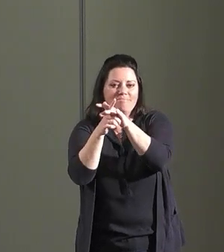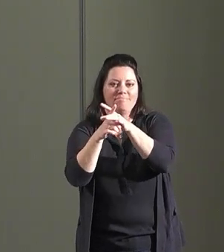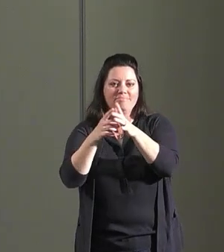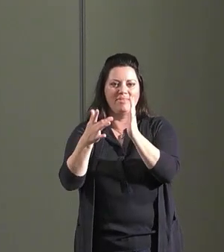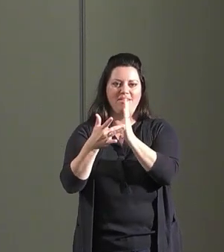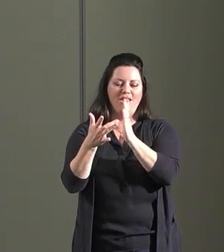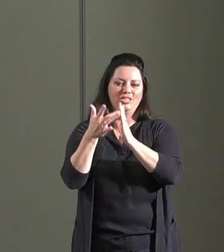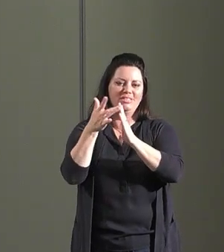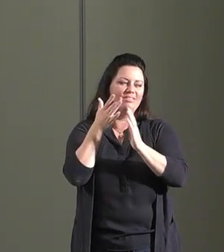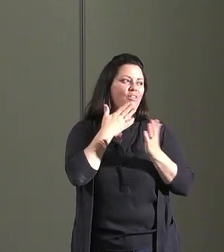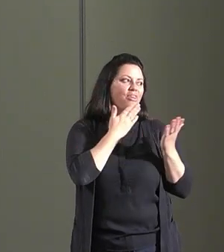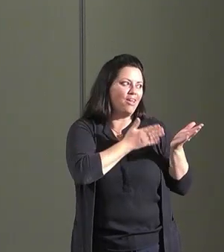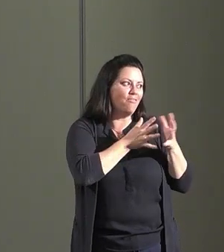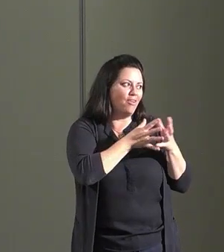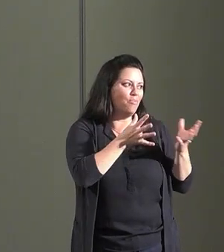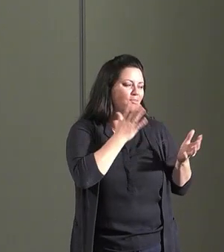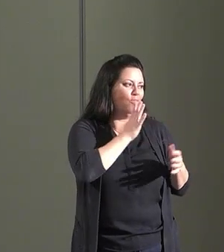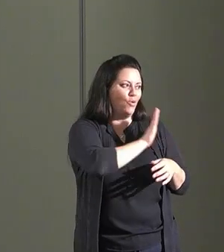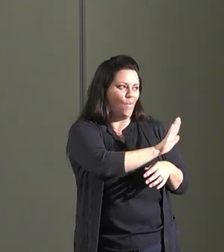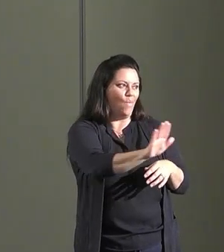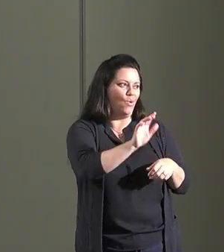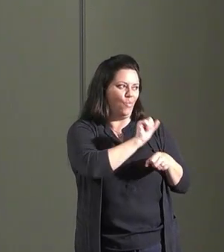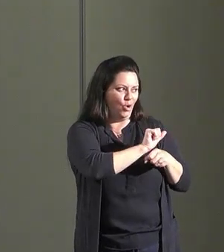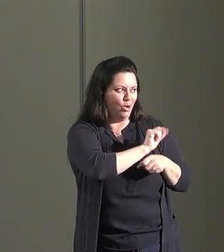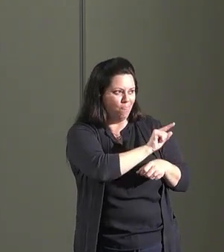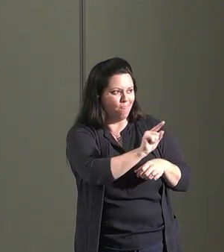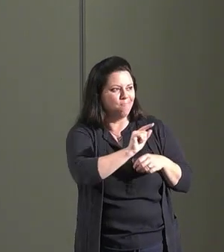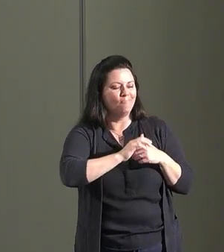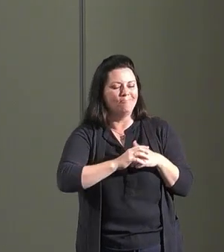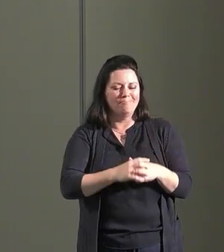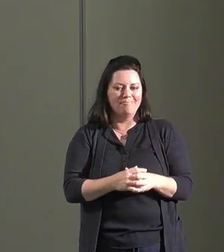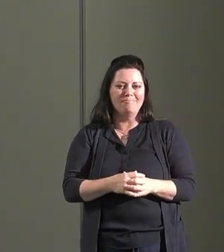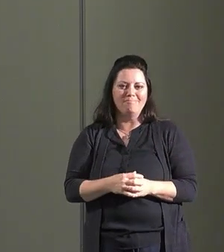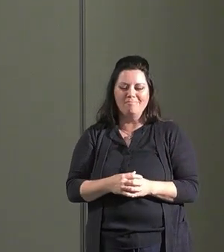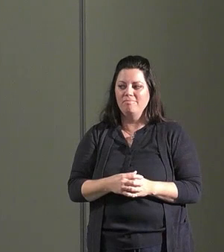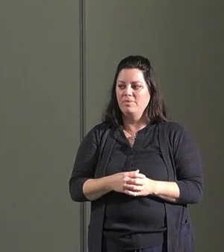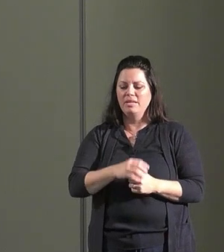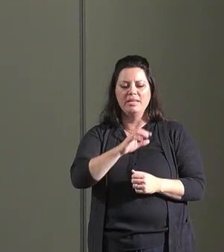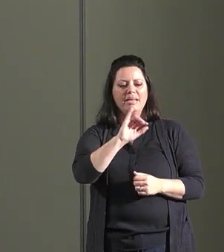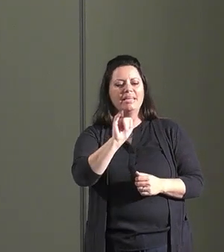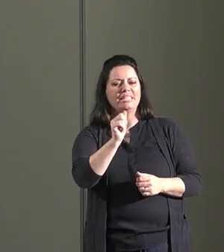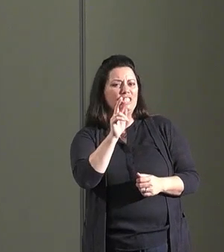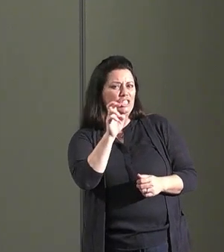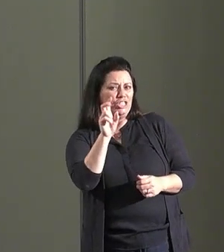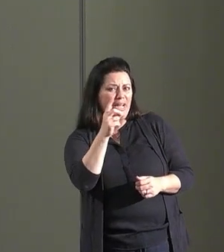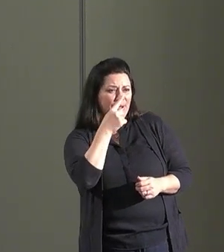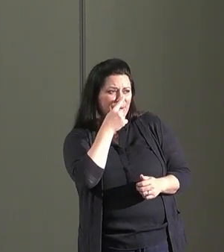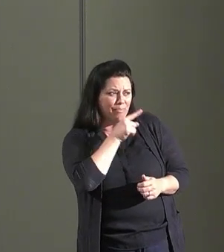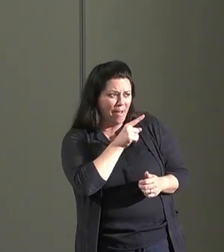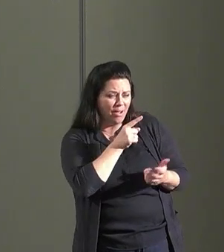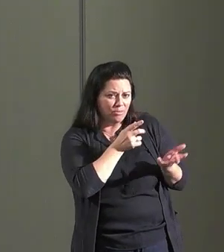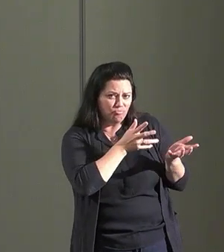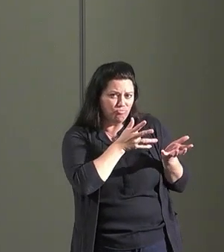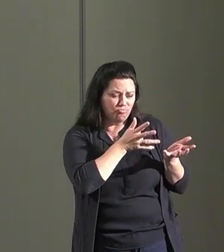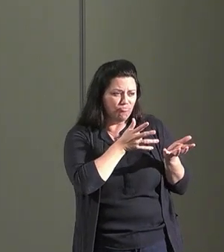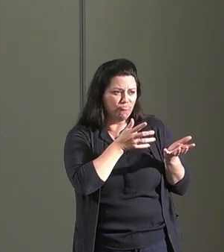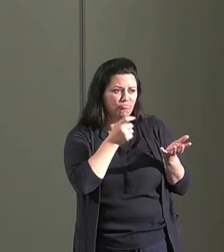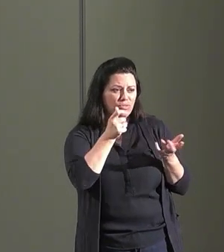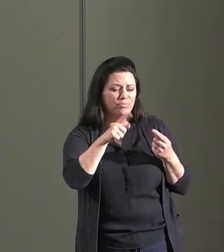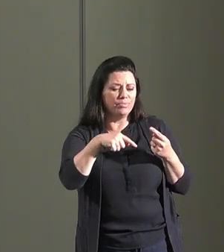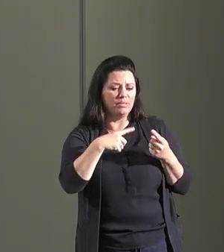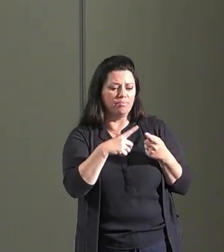Thank you for the work you've done. Jared can we talk about the survey